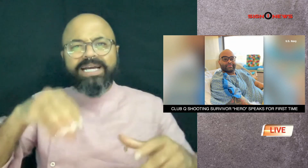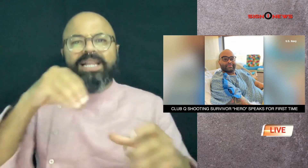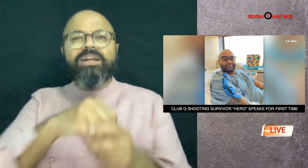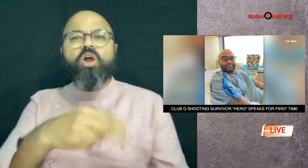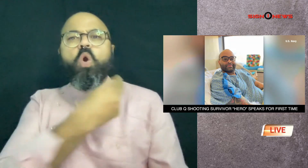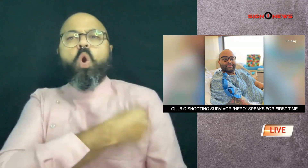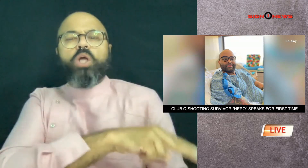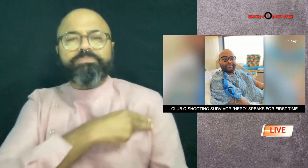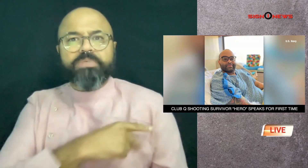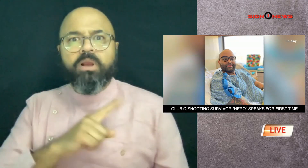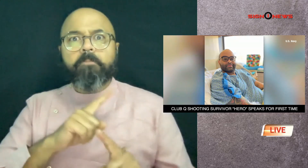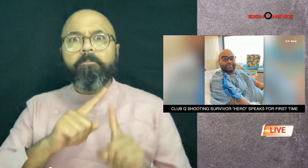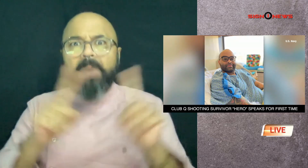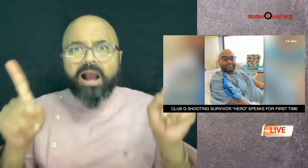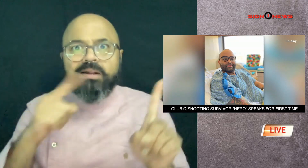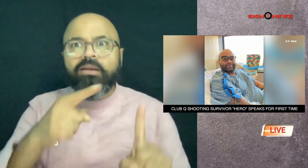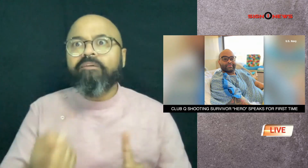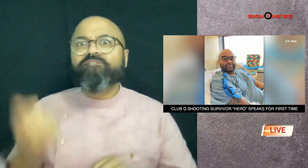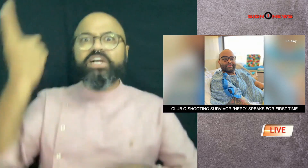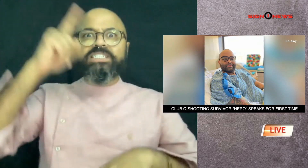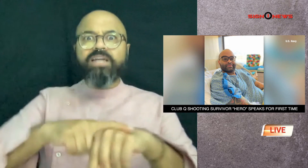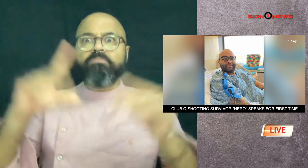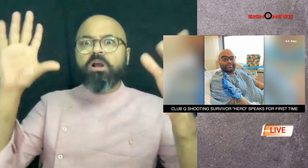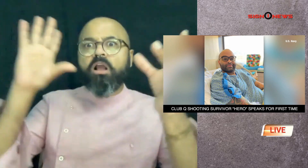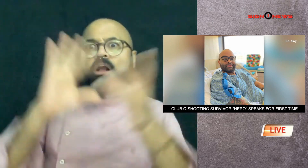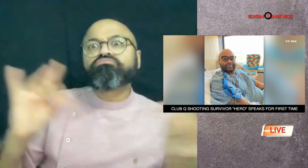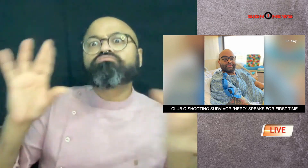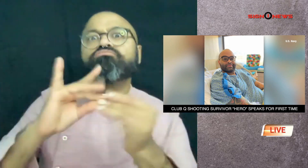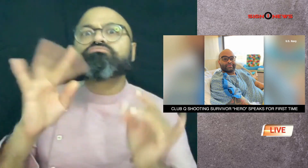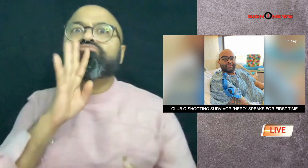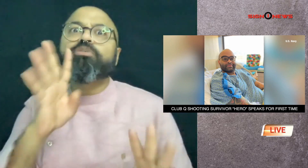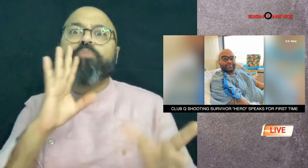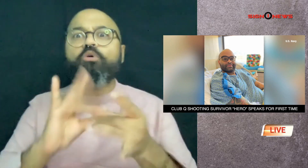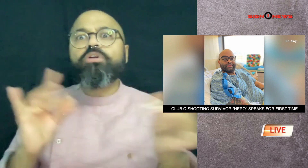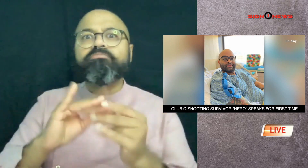James is still in the hospital but he spoke for the first time about the shooting